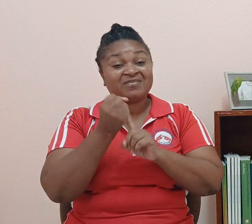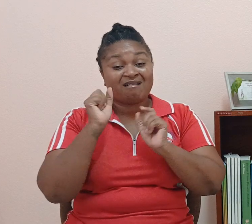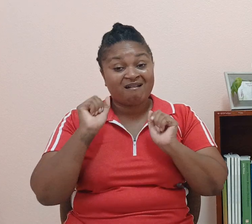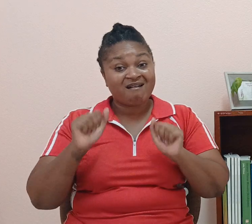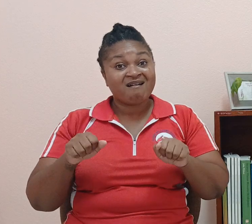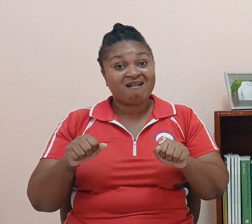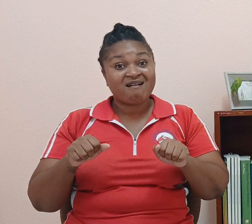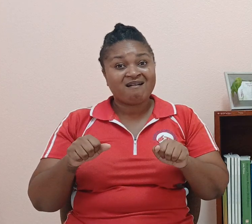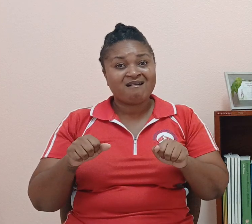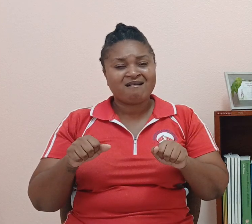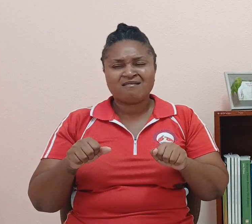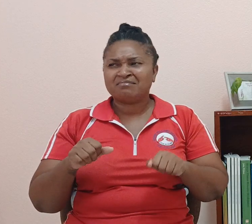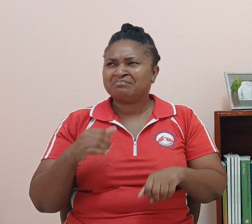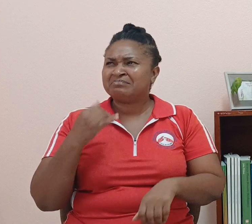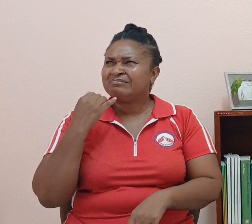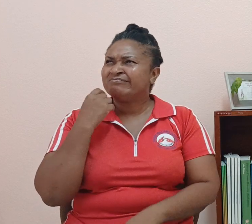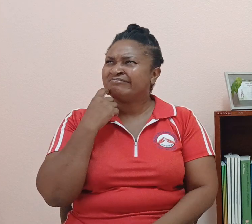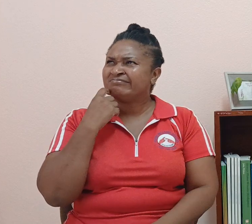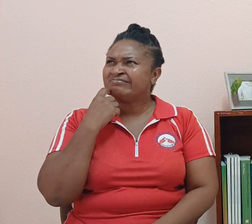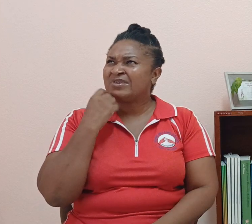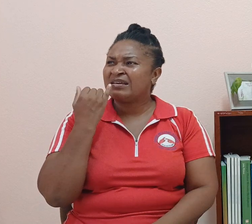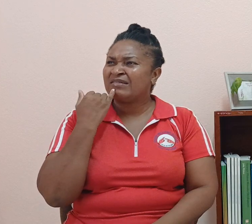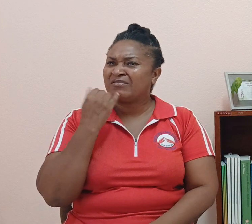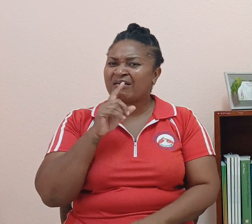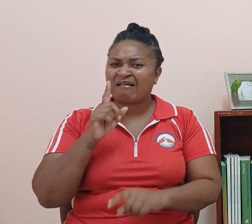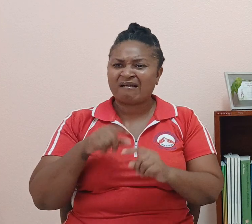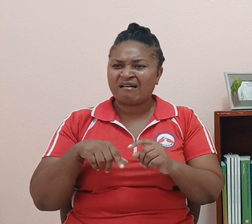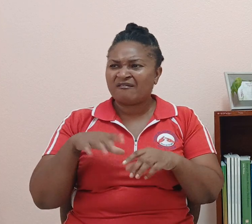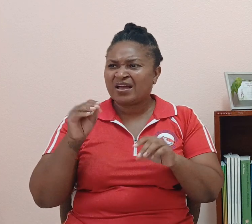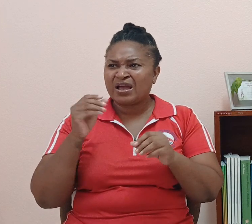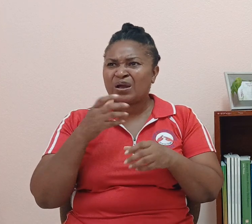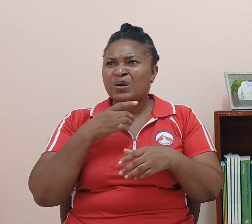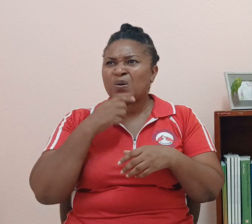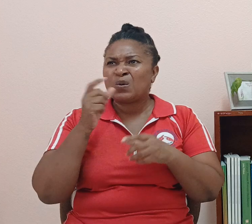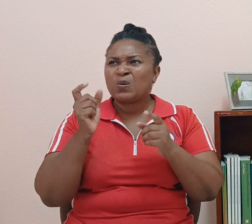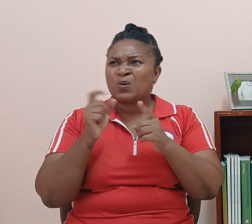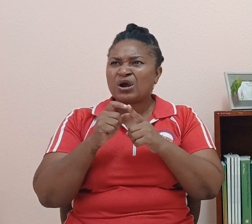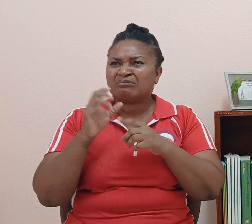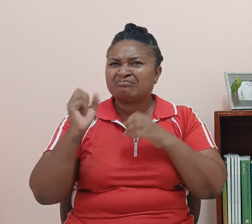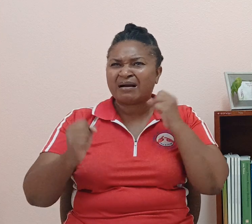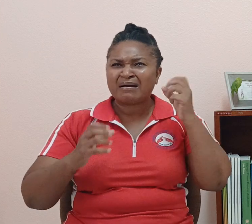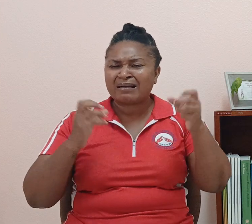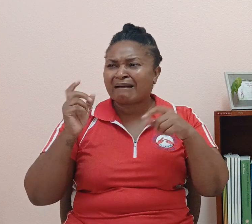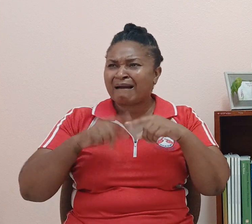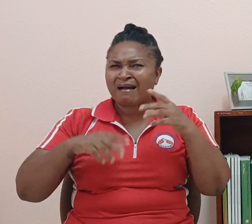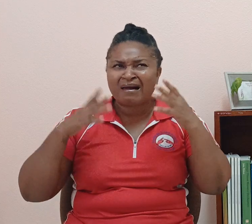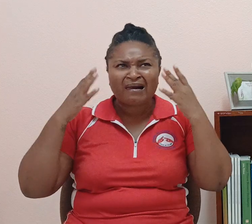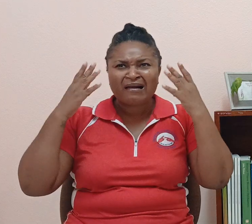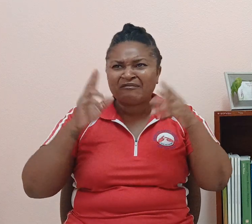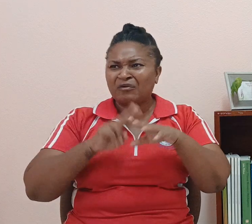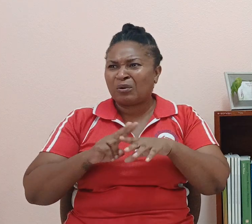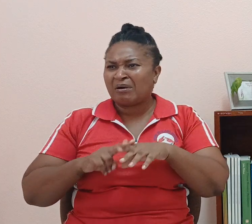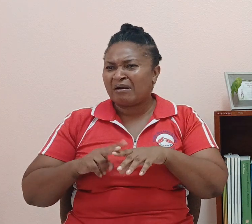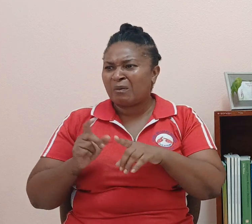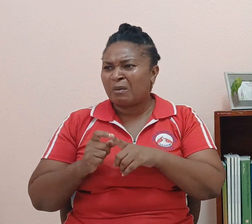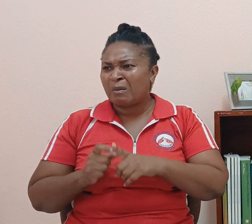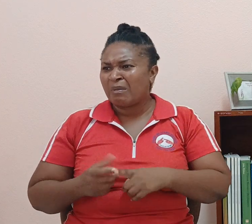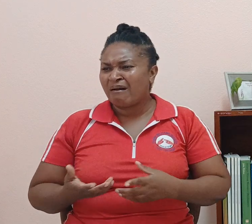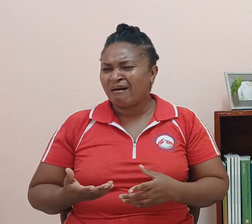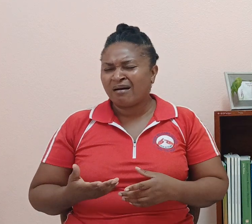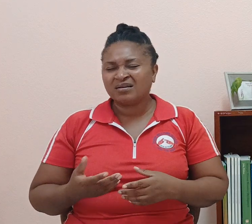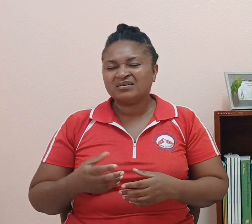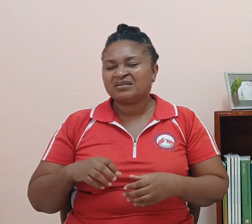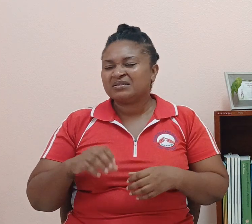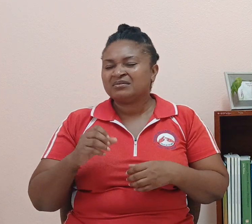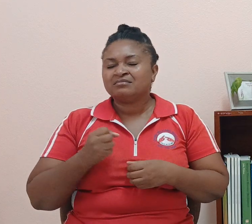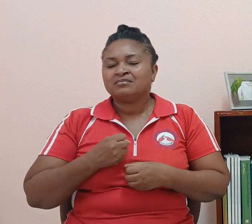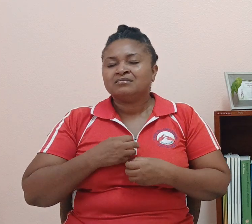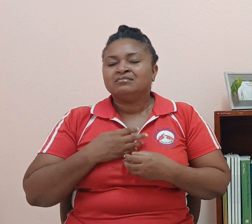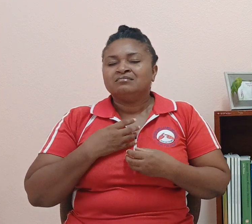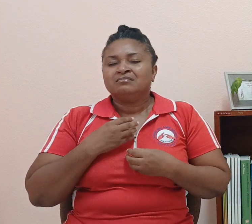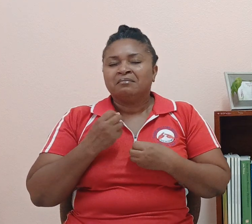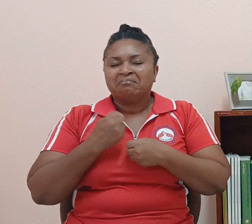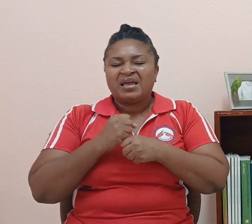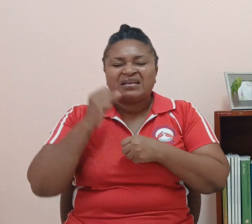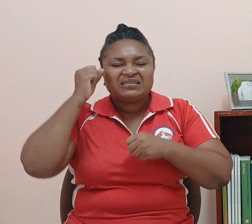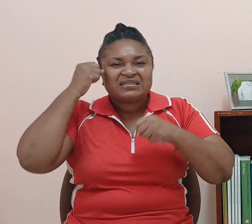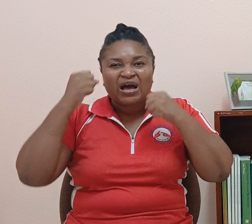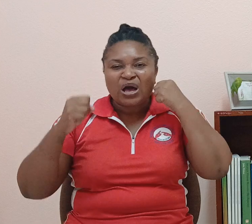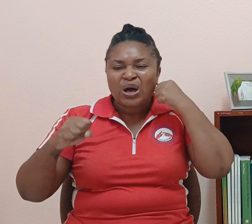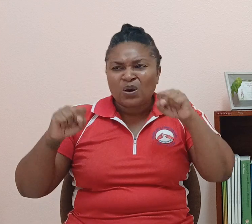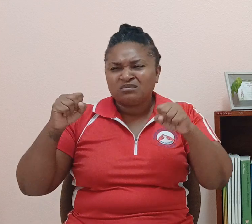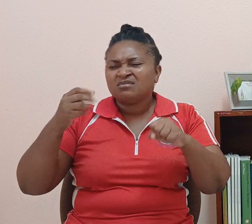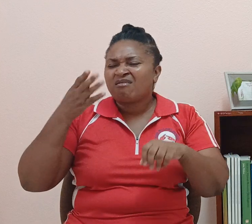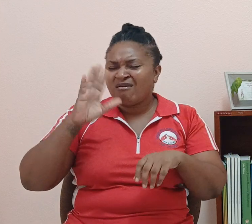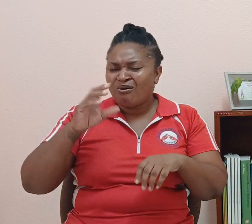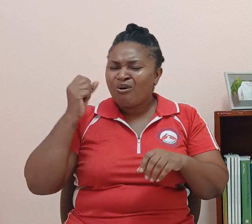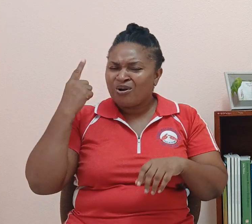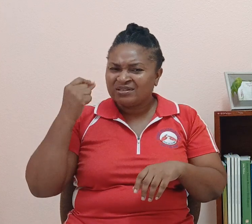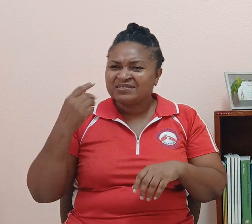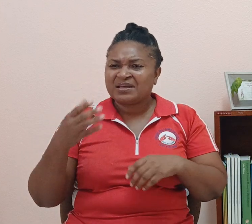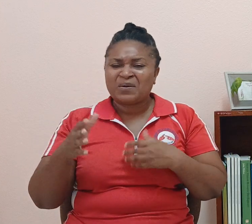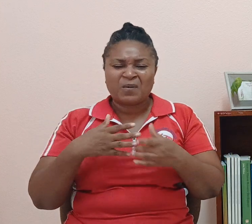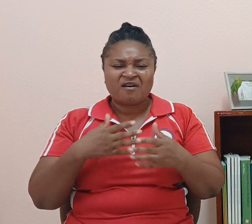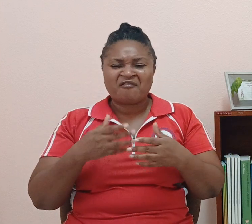have no words to pray GROAN…The Lord understands the cries of our hearts.